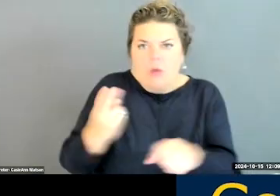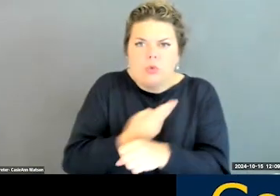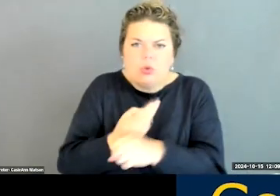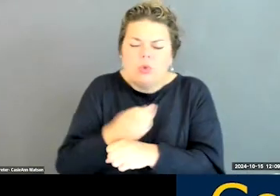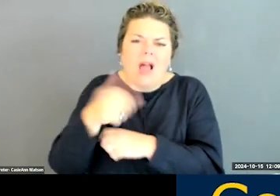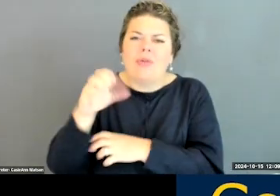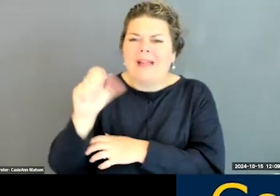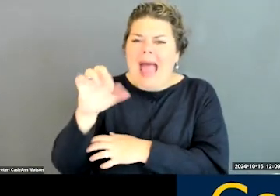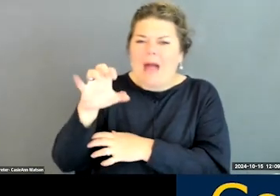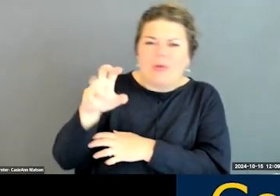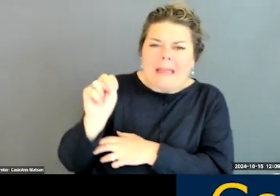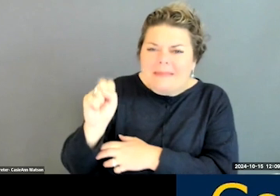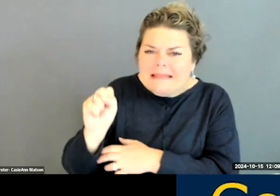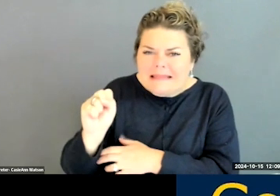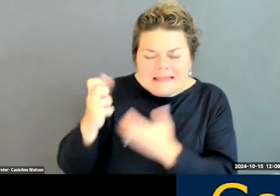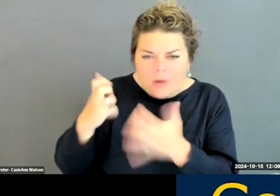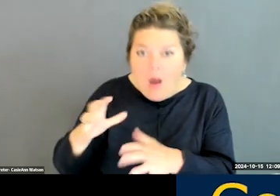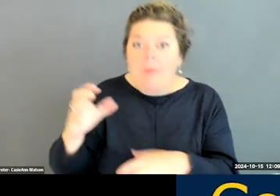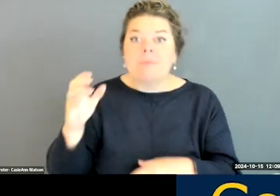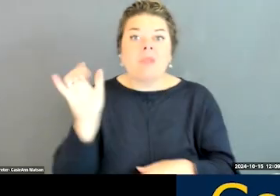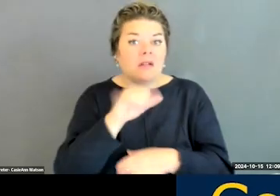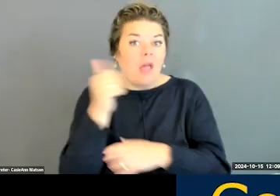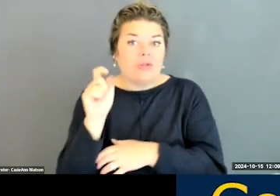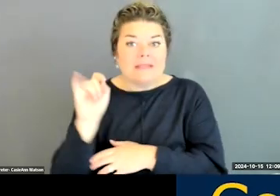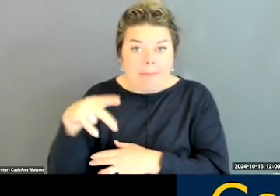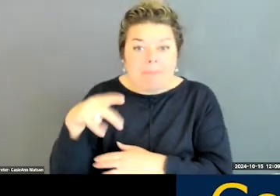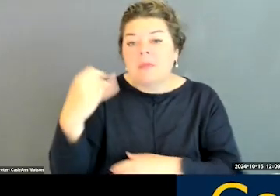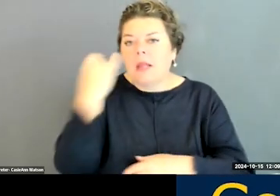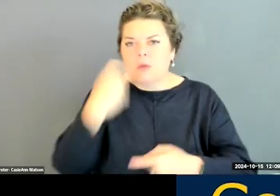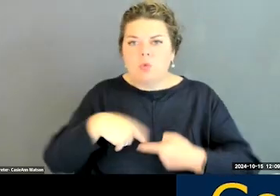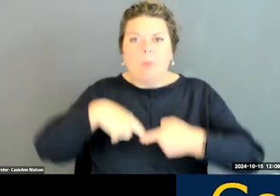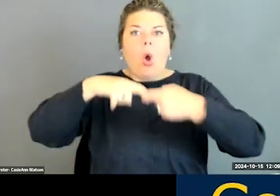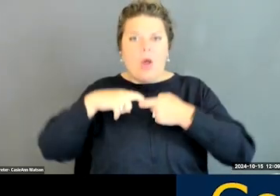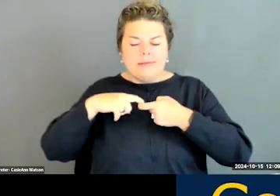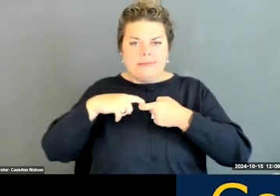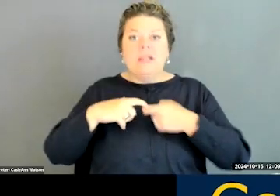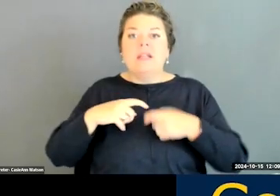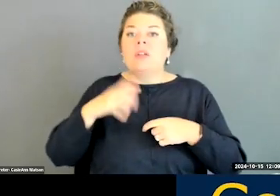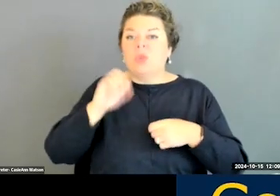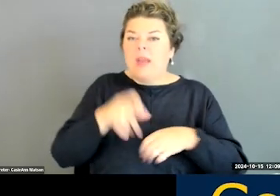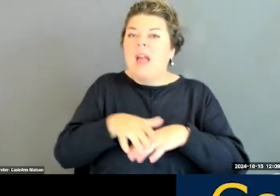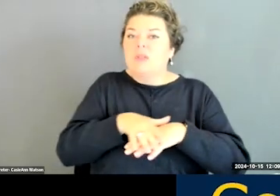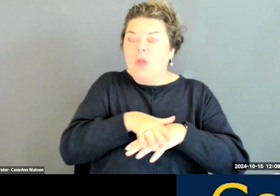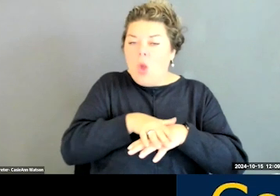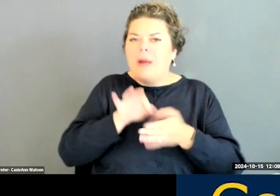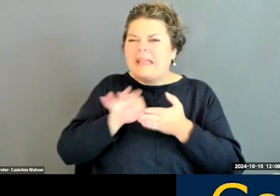Another tip is to pause when you ask a question, and a way to do this is to silently and slowly count to 10.